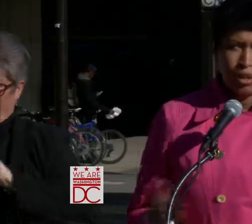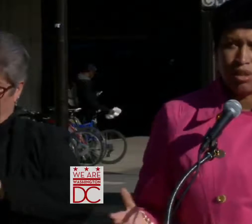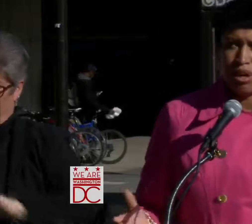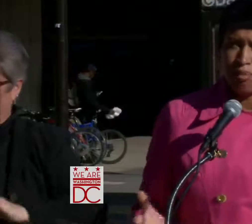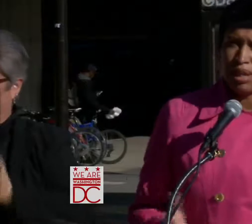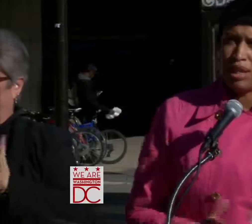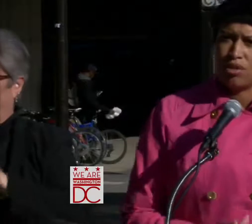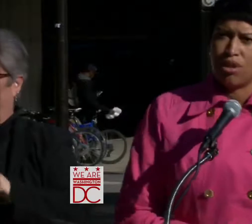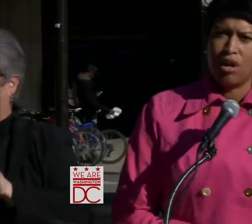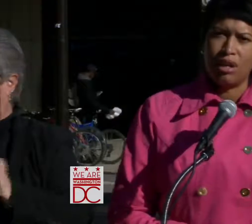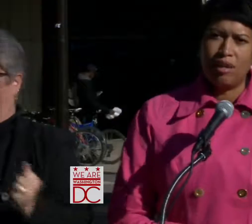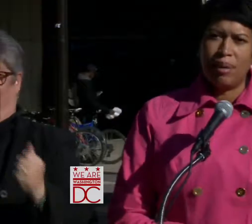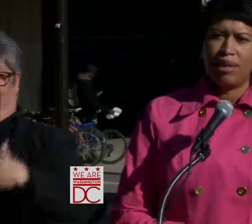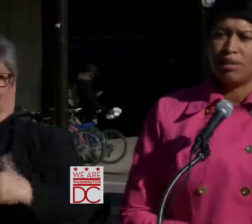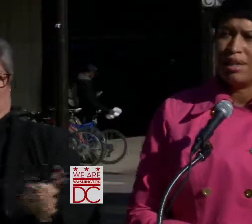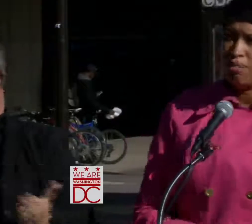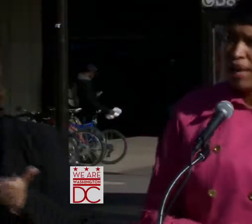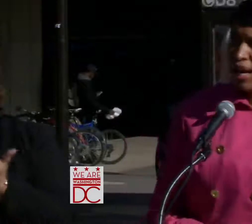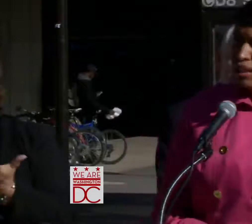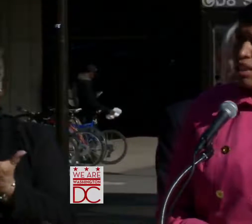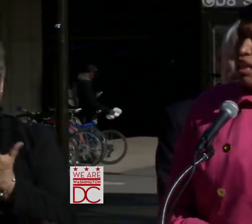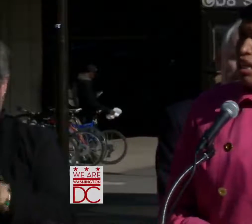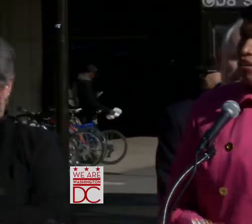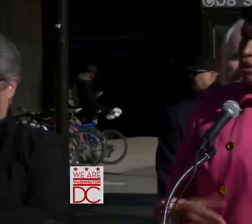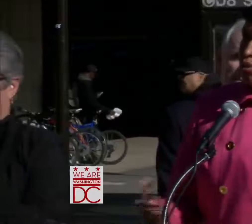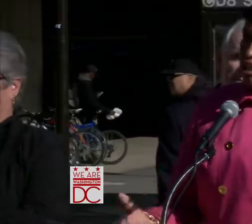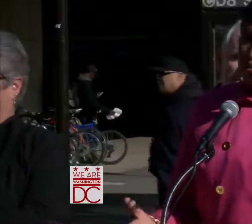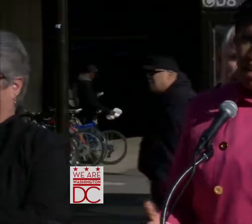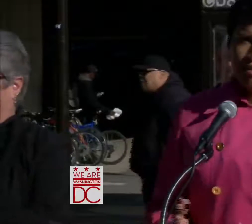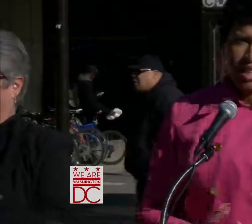WE WOULDN'T ALL BE HERE TALKING ABOUT THE IMPACT OF A 25-DAY